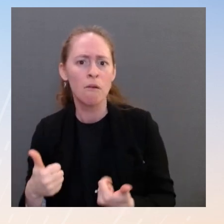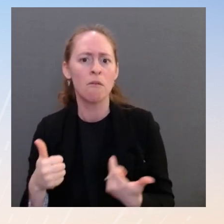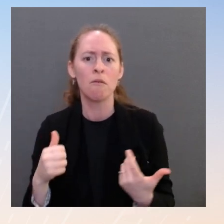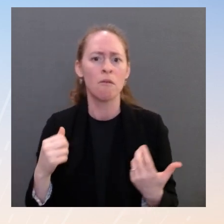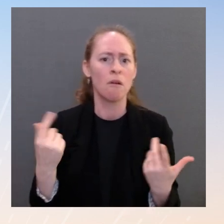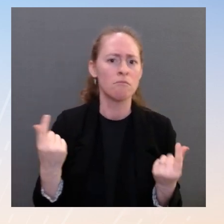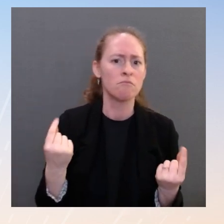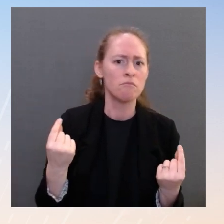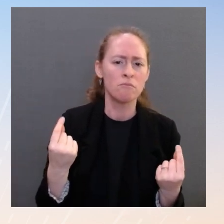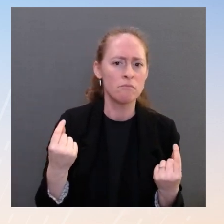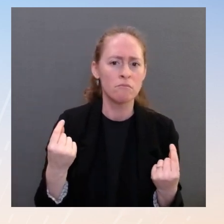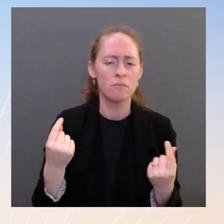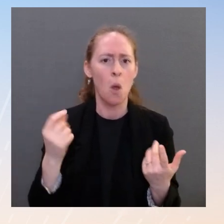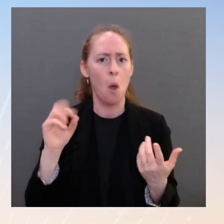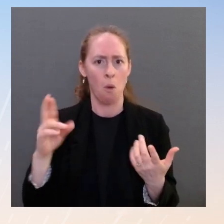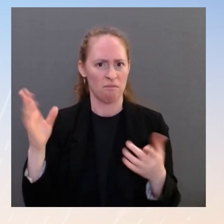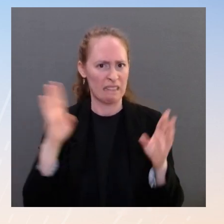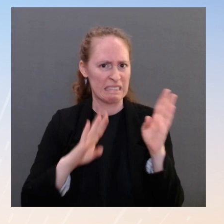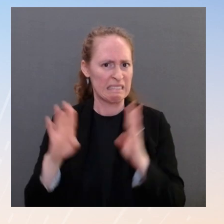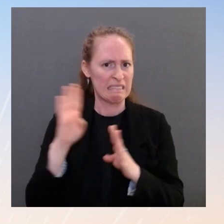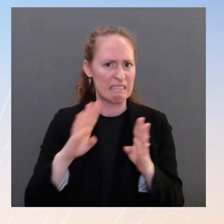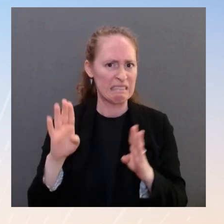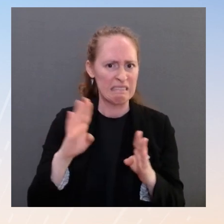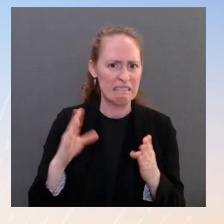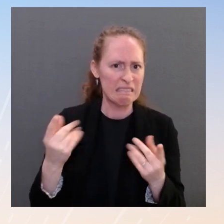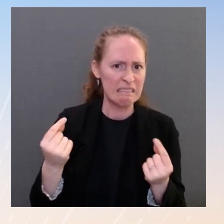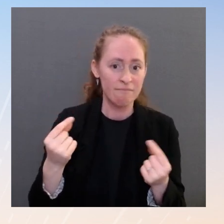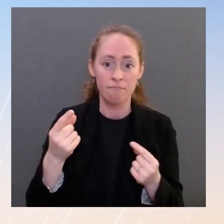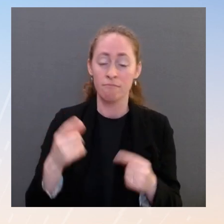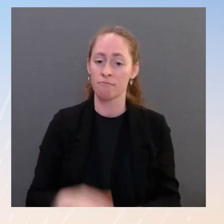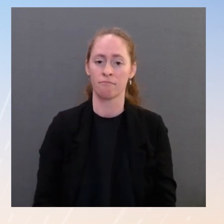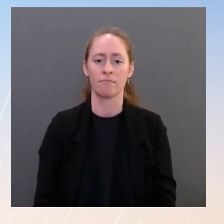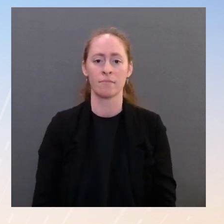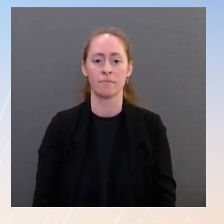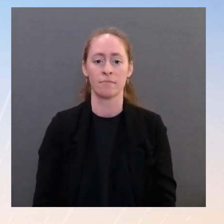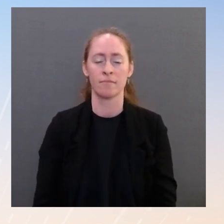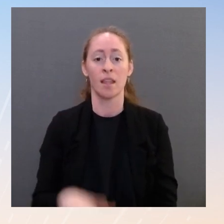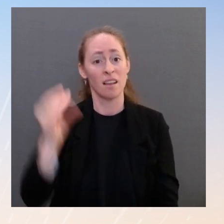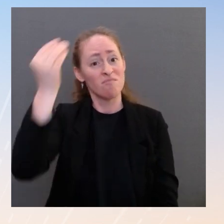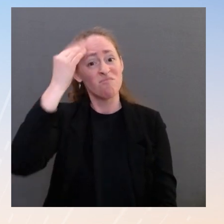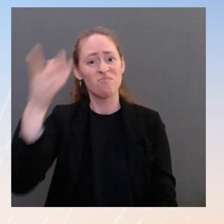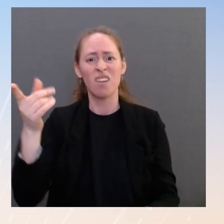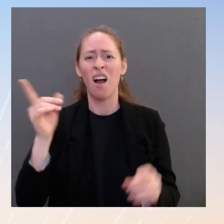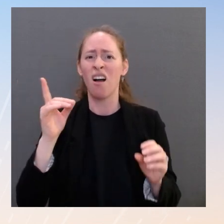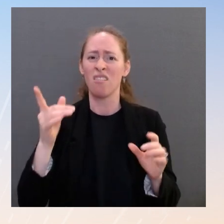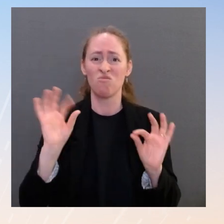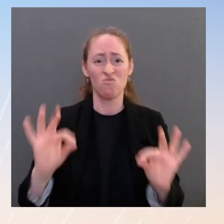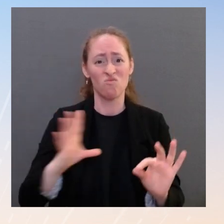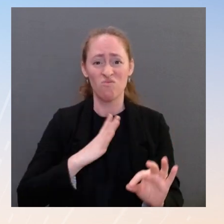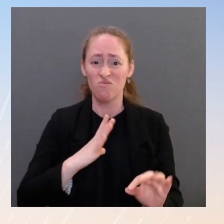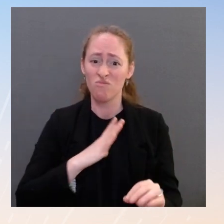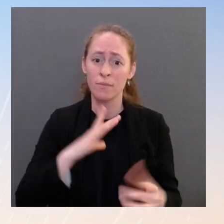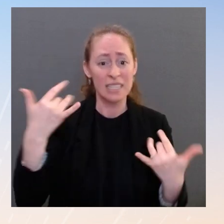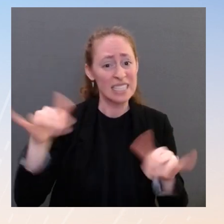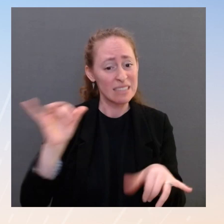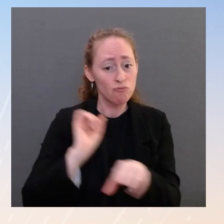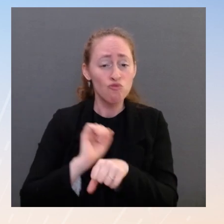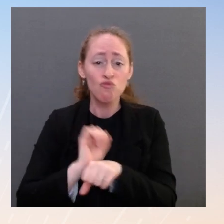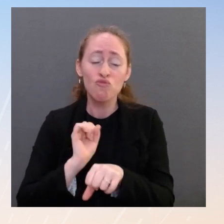that she did not have any symptoms. I don't have any update beyond that. She's continuing to work from home, conducting her duties as Vice President,